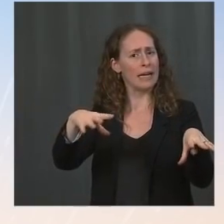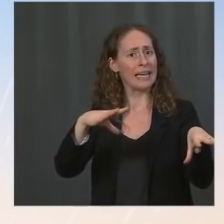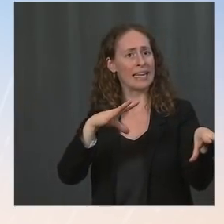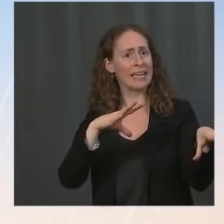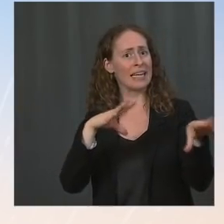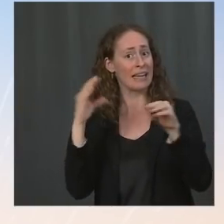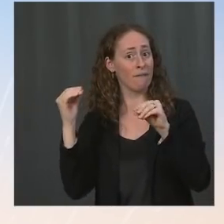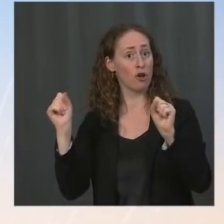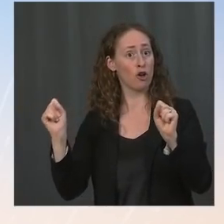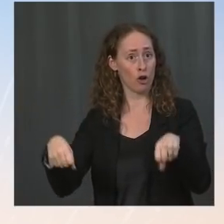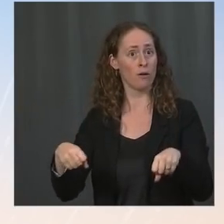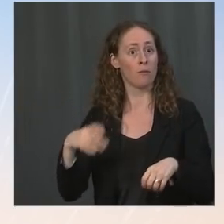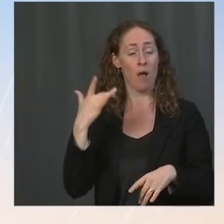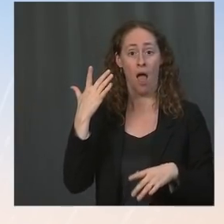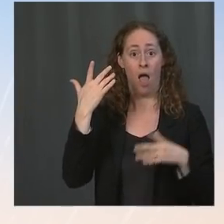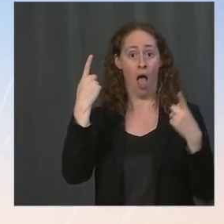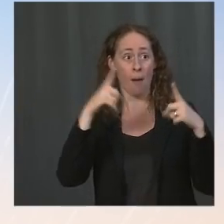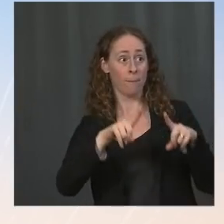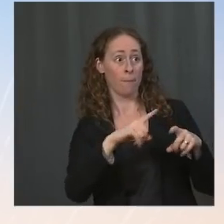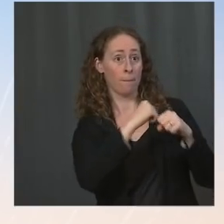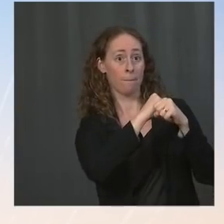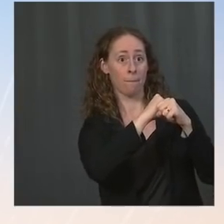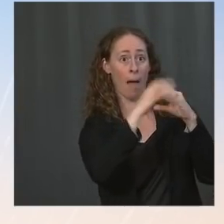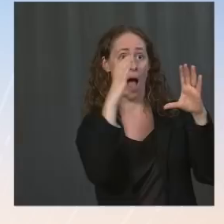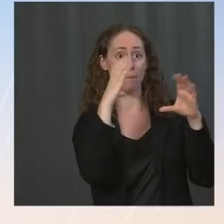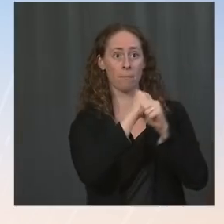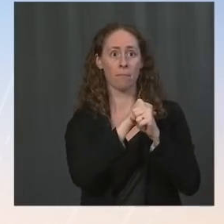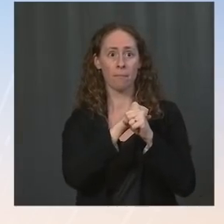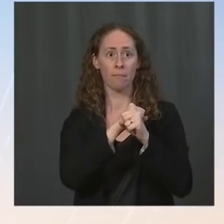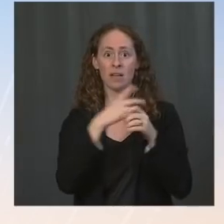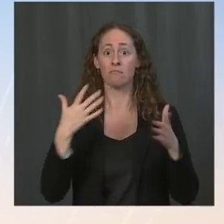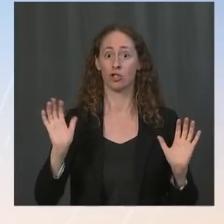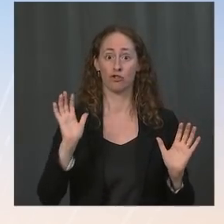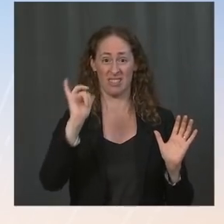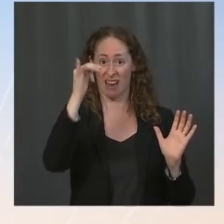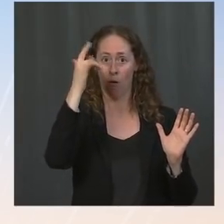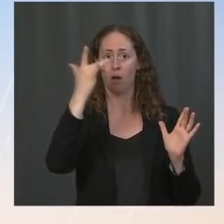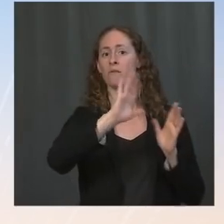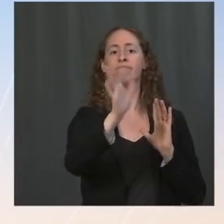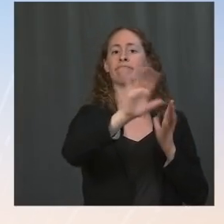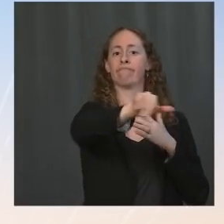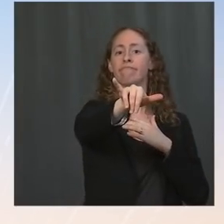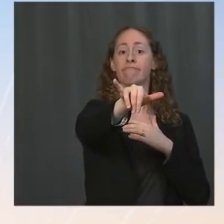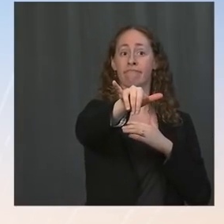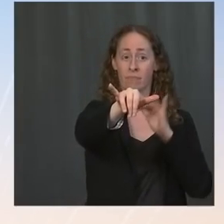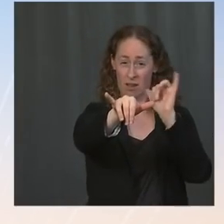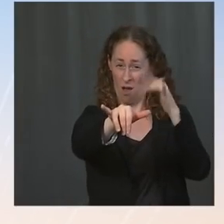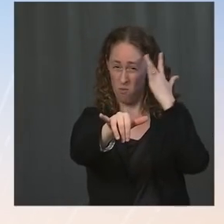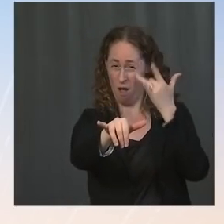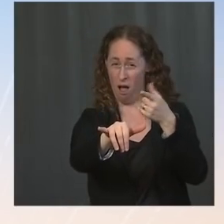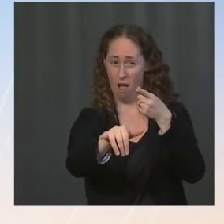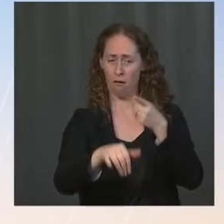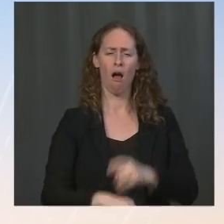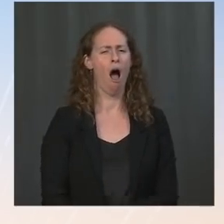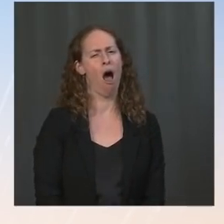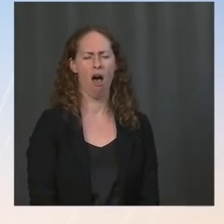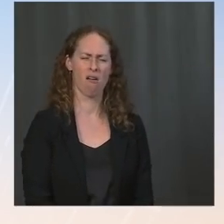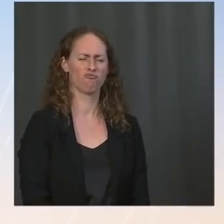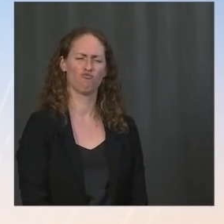Ms. Psaki: No, we have continued to work to evacuate individuals since that time. I think we've put out a range of numbers since then who make clear that we have continued